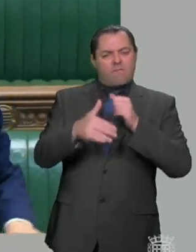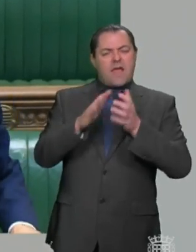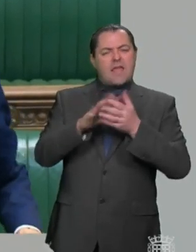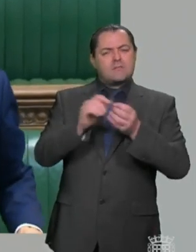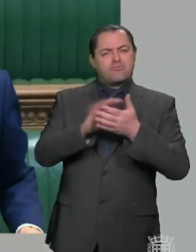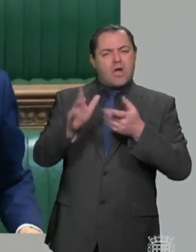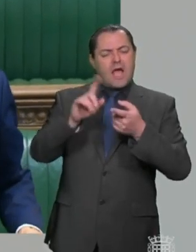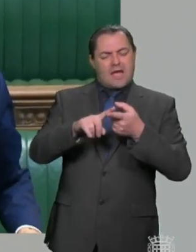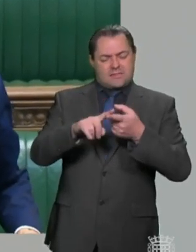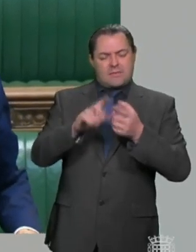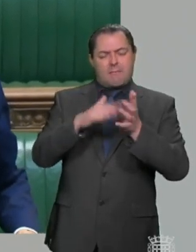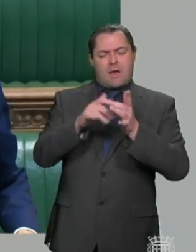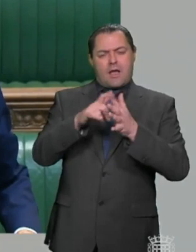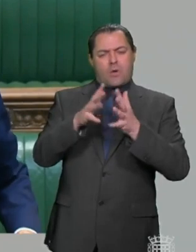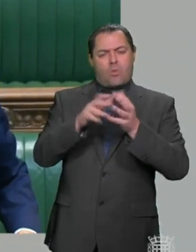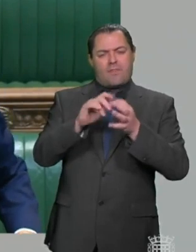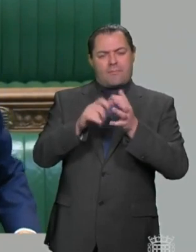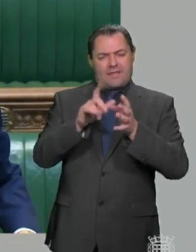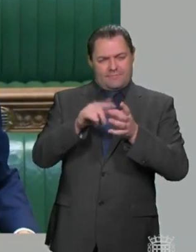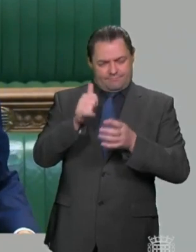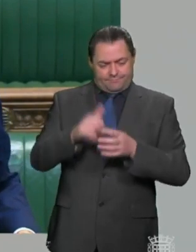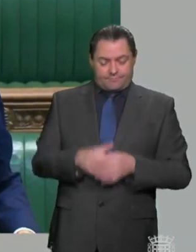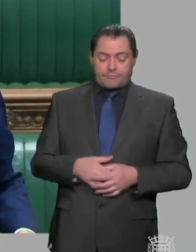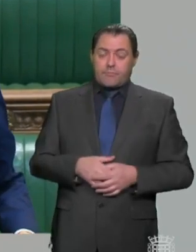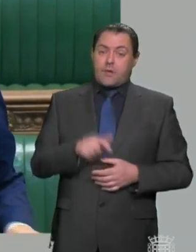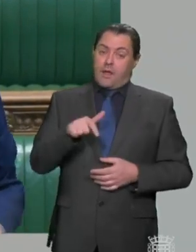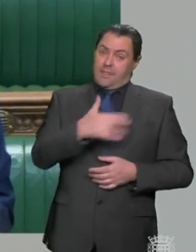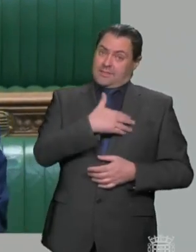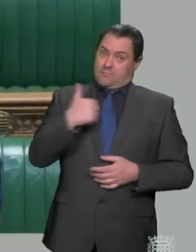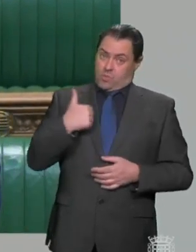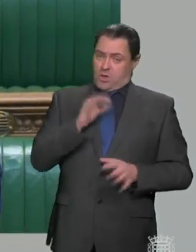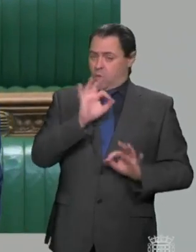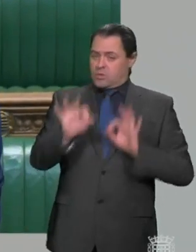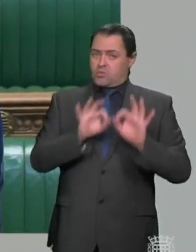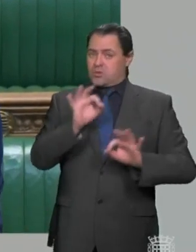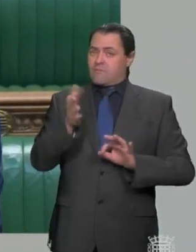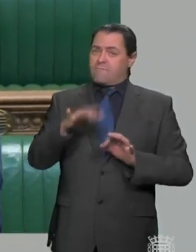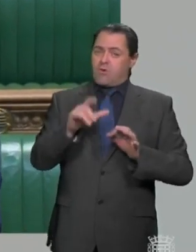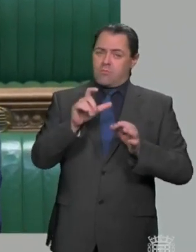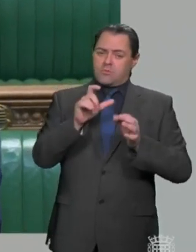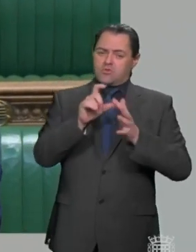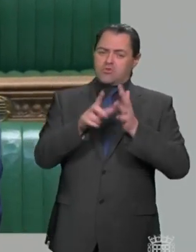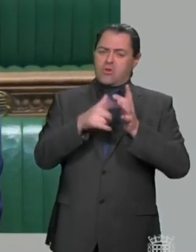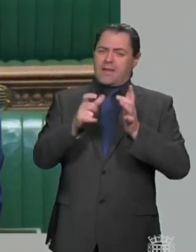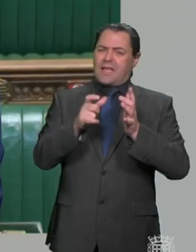This morning, the Prime Minister’s former closest adviser said: “When the public needed us most the Government failed.”